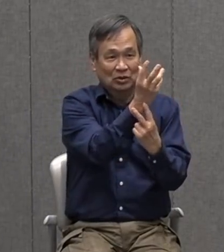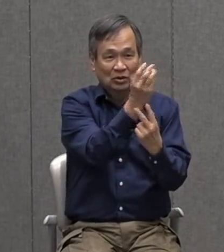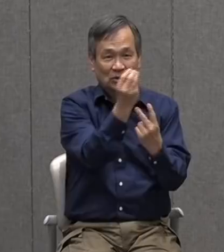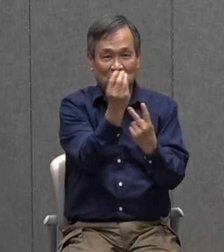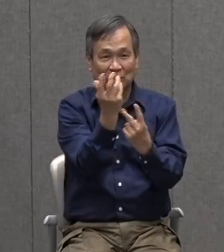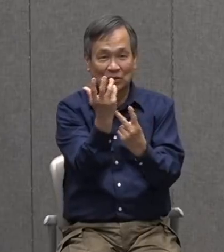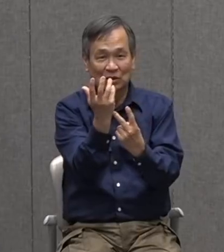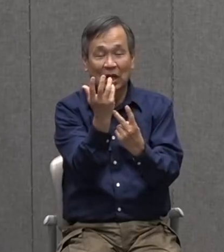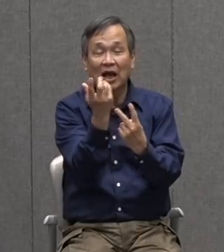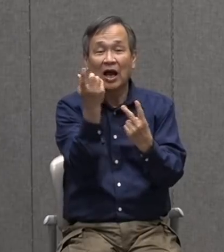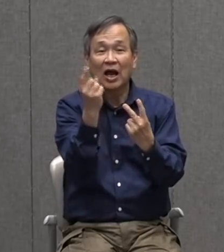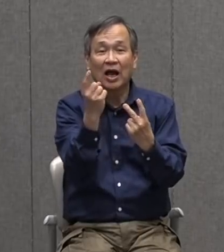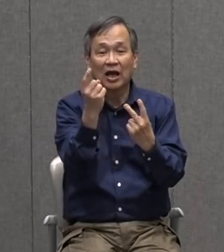where the flowers had been.